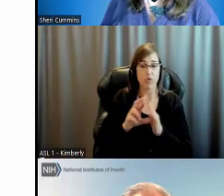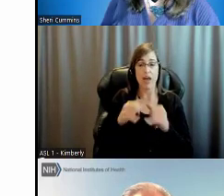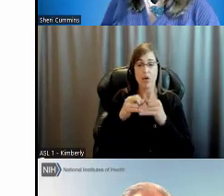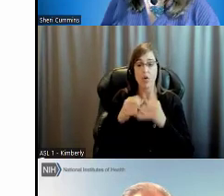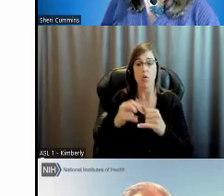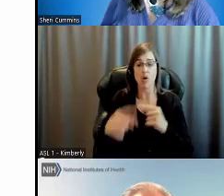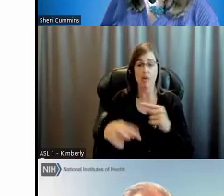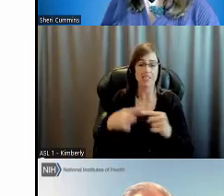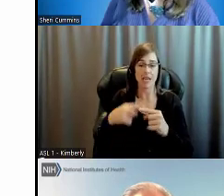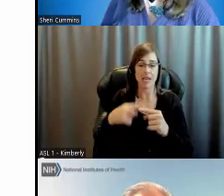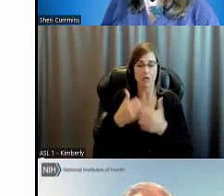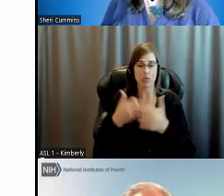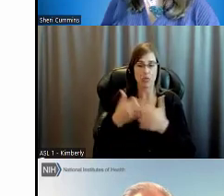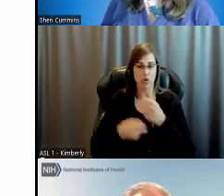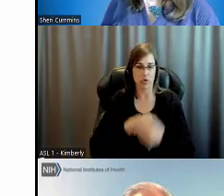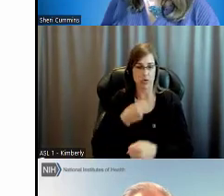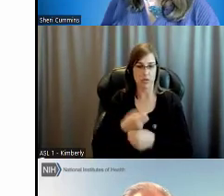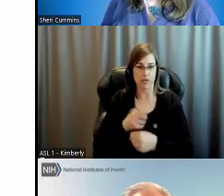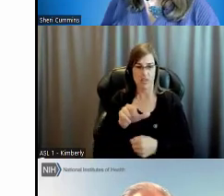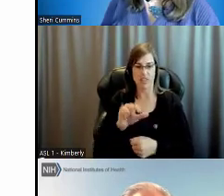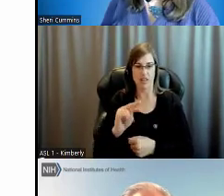and we have the link here to our standard due dates table.